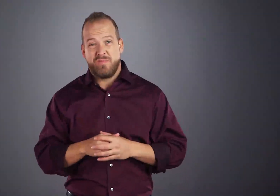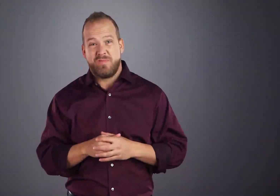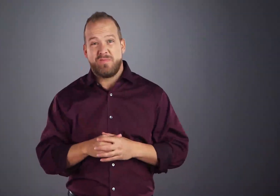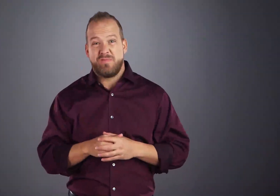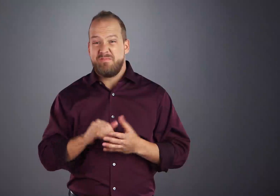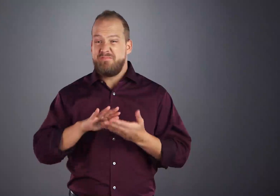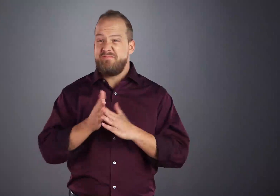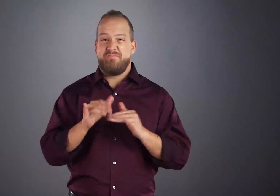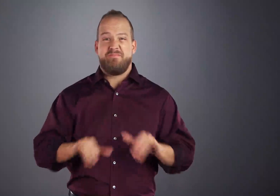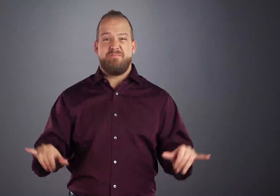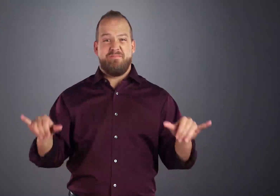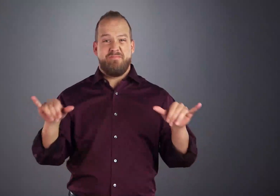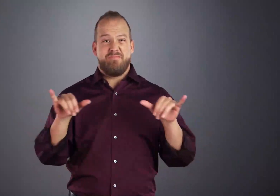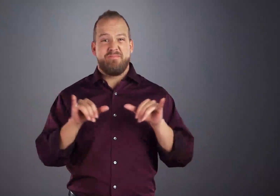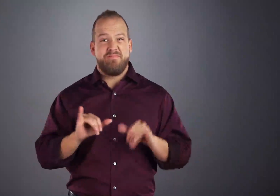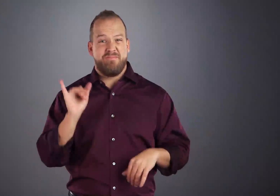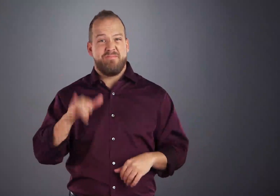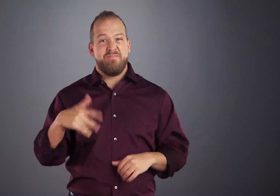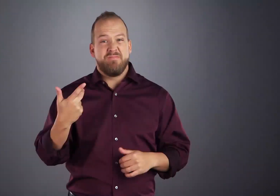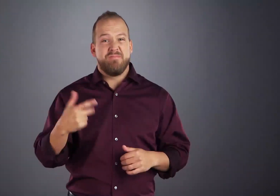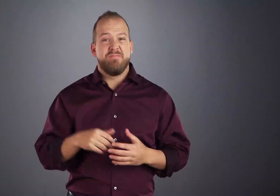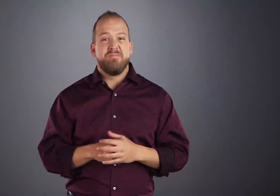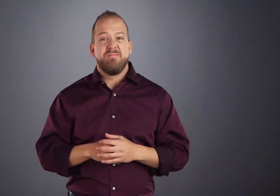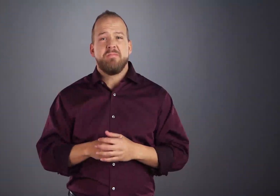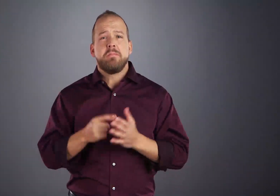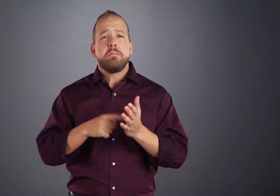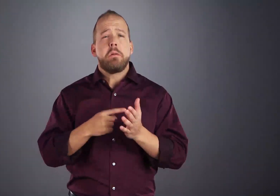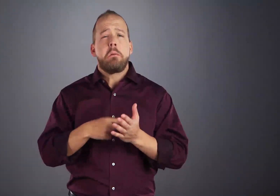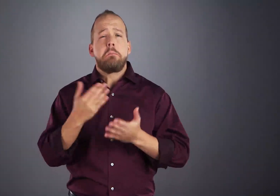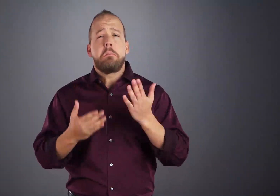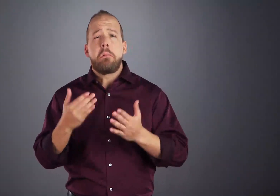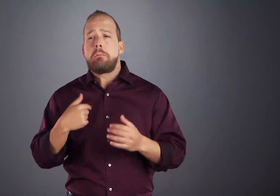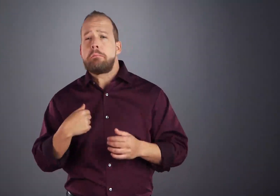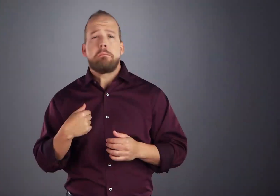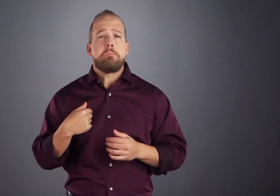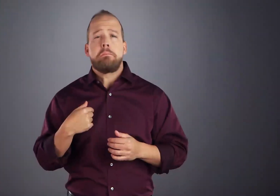Sometimes a small deal would net a few hundred dollars, and I would pay my bills